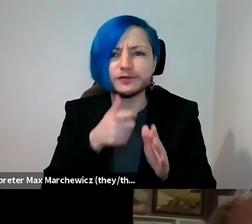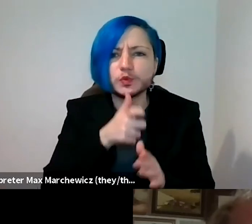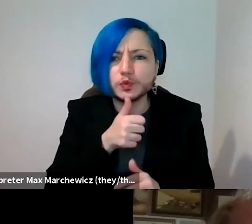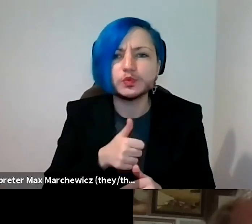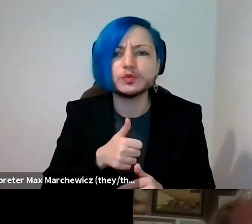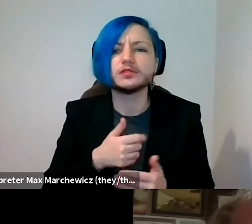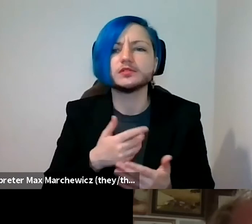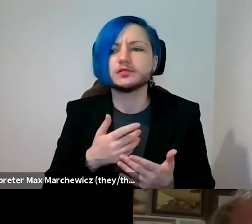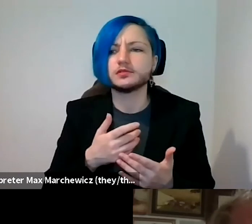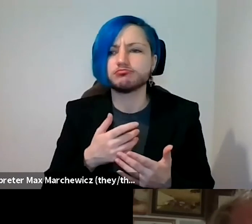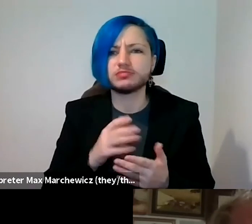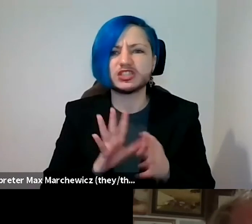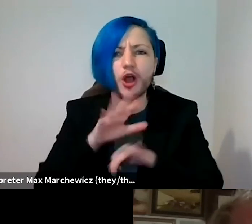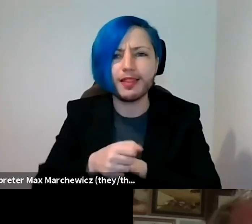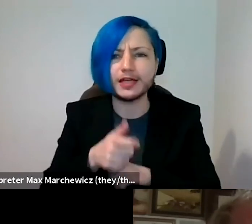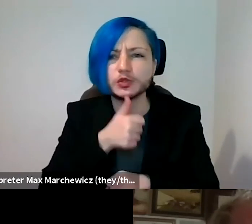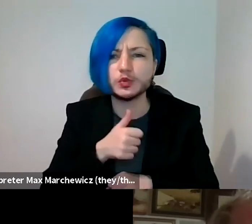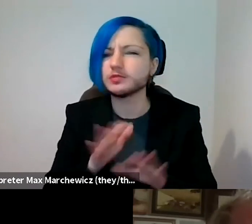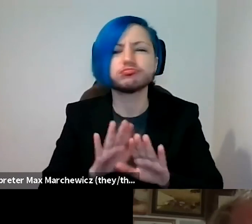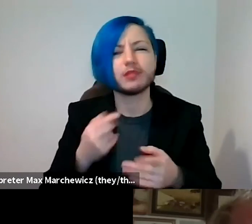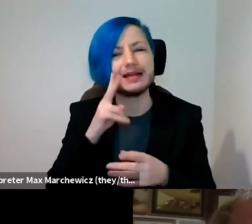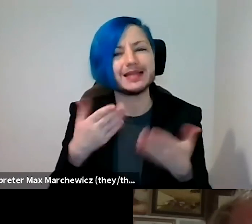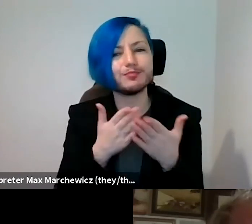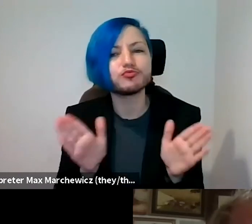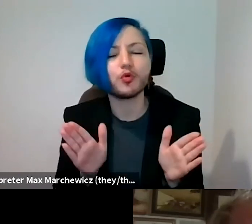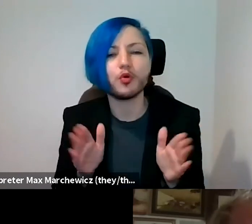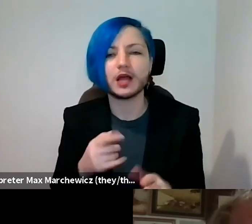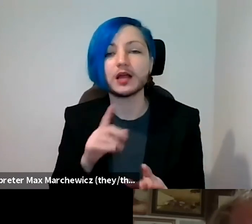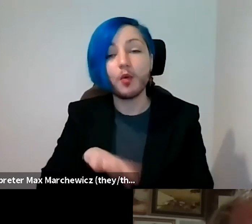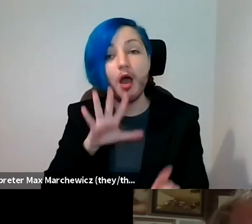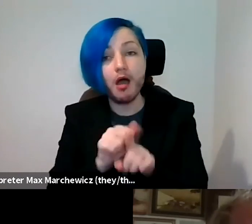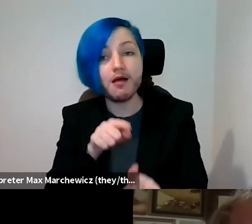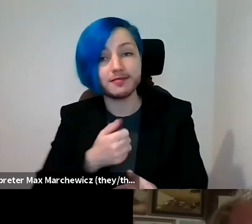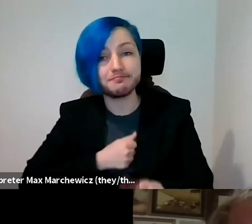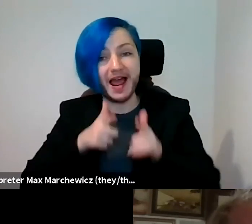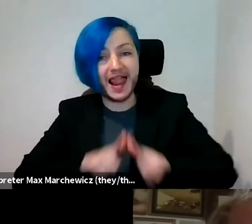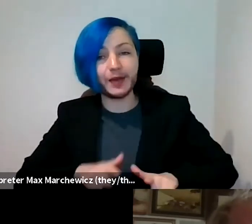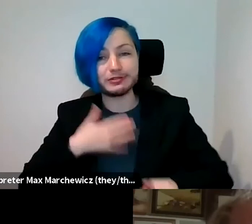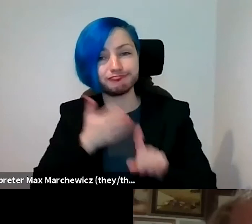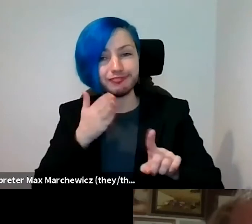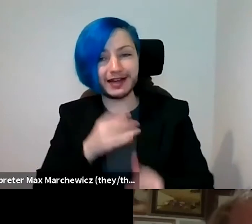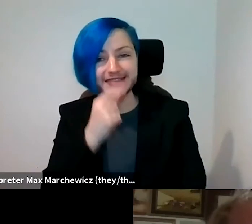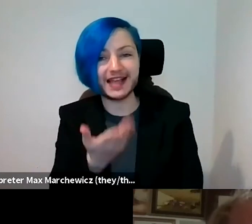I just see, see from a broader background, like, "Oh, that's my language. I can recognize it, and we've made an impact here."